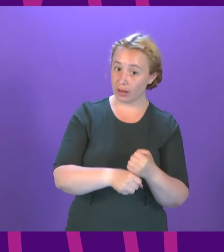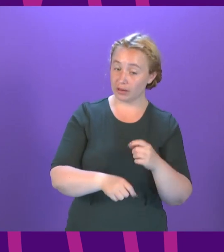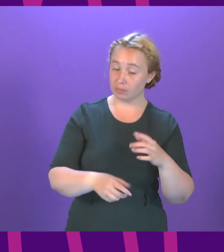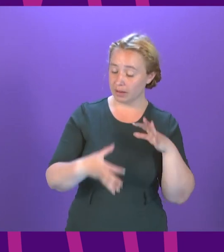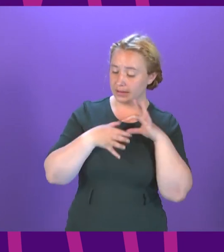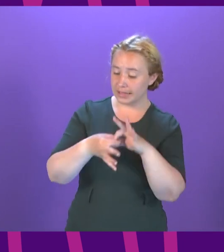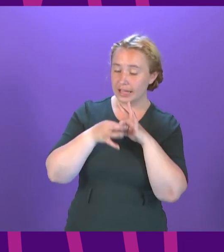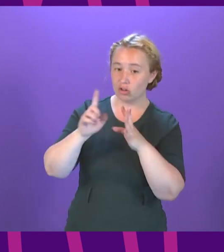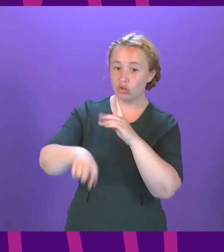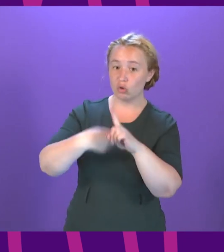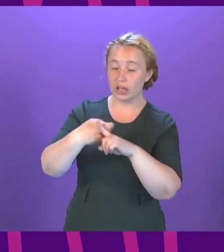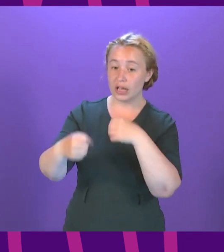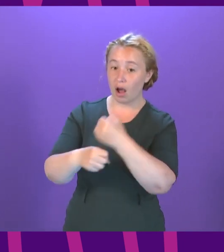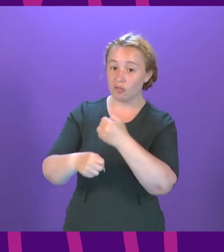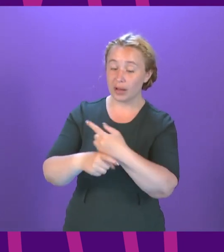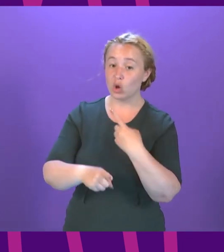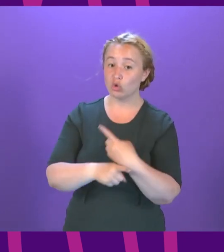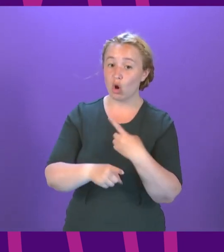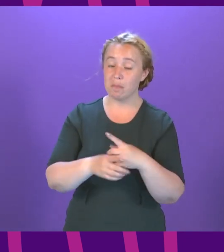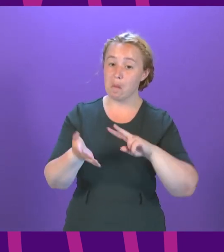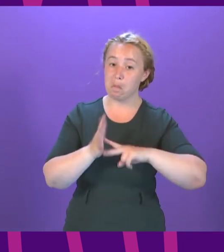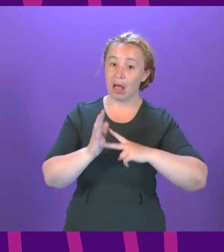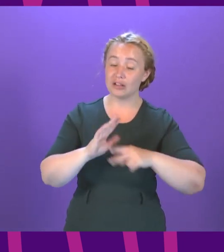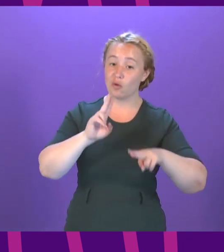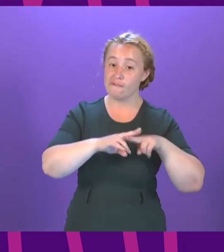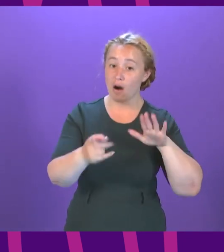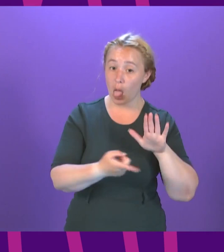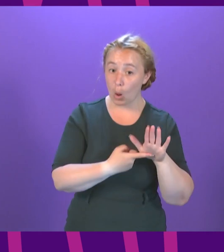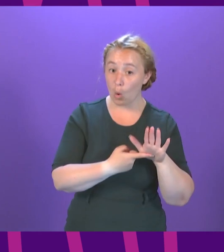UK Government regarding the planned changes to the furlough scheme? Will she continue to press